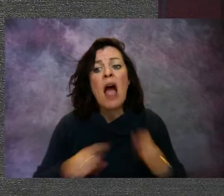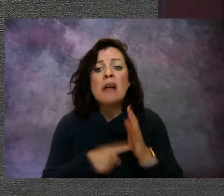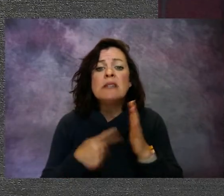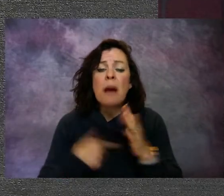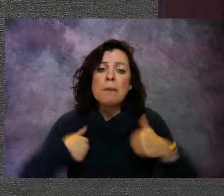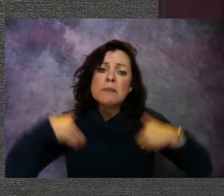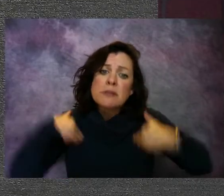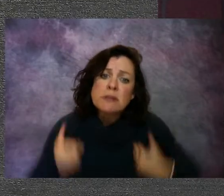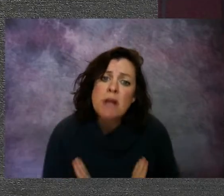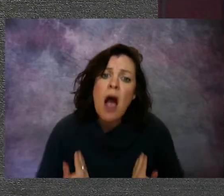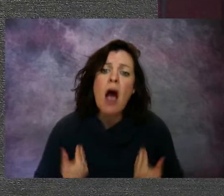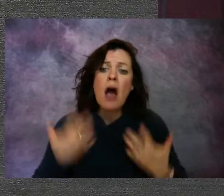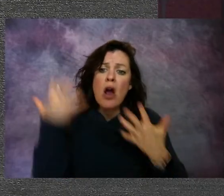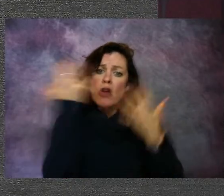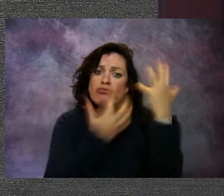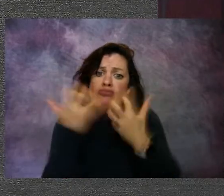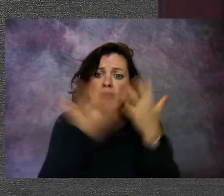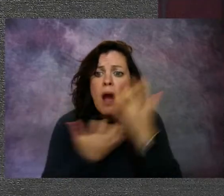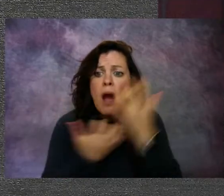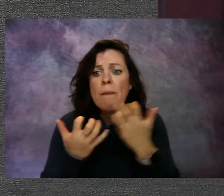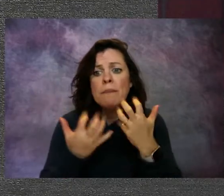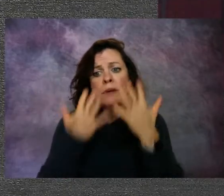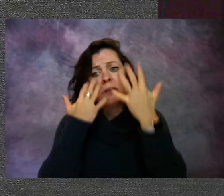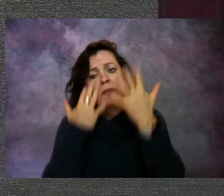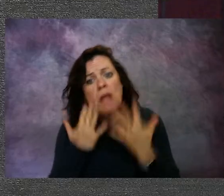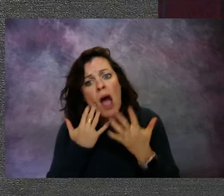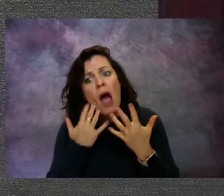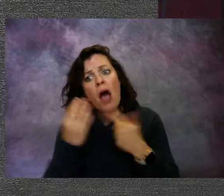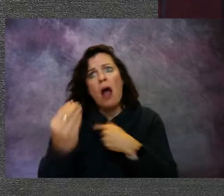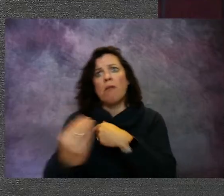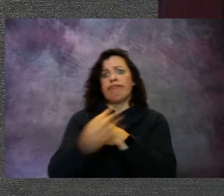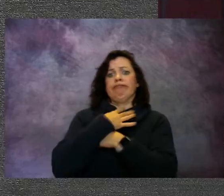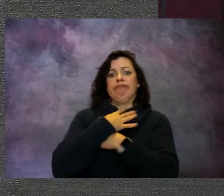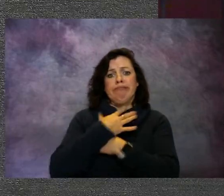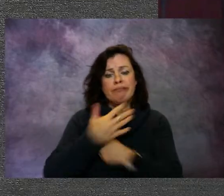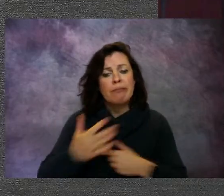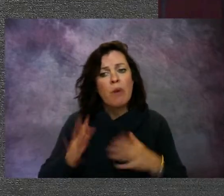but when it is sunny outside, I feel happy and excited,